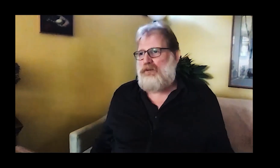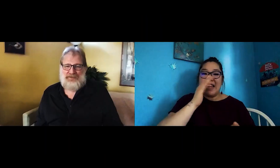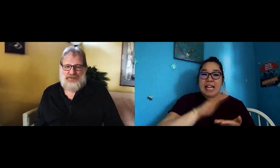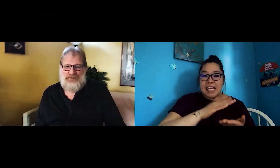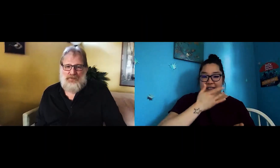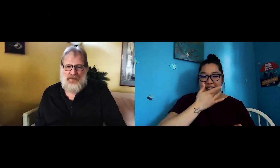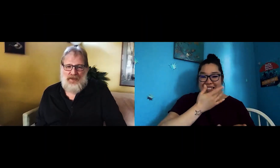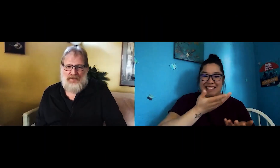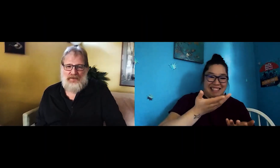Least favorite sign?